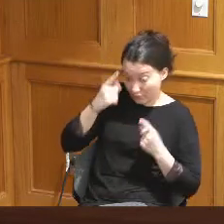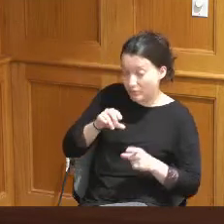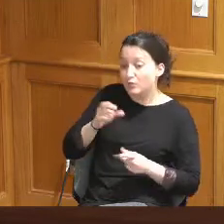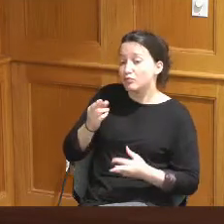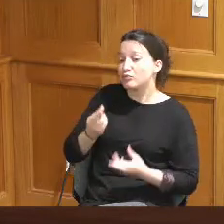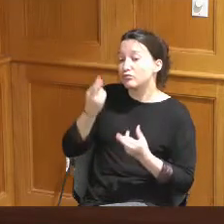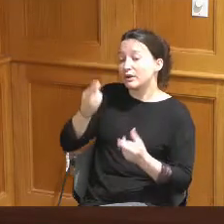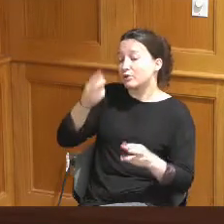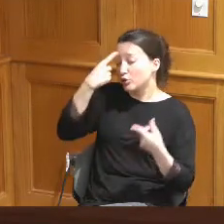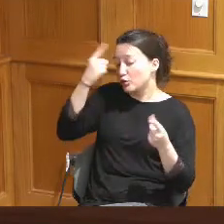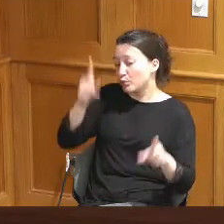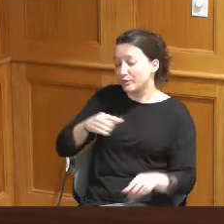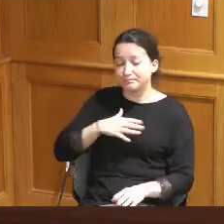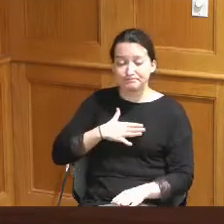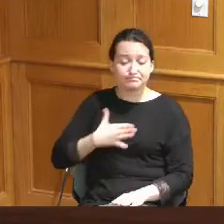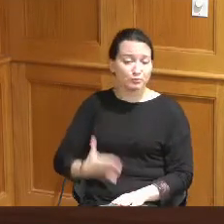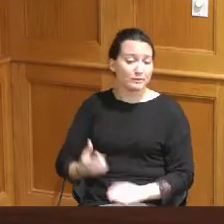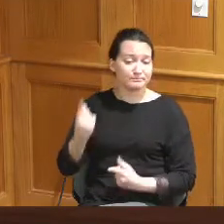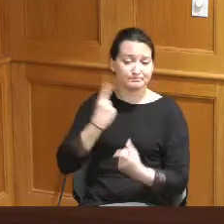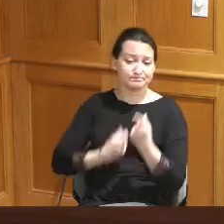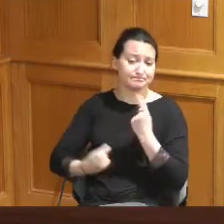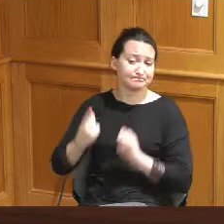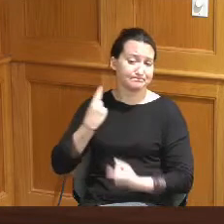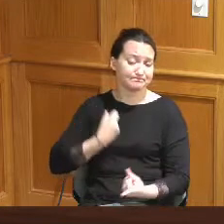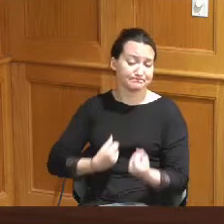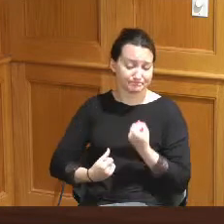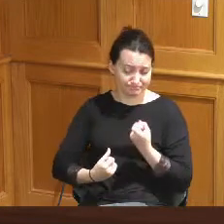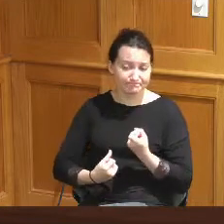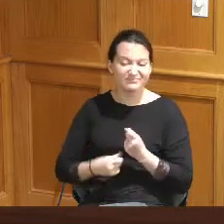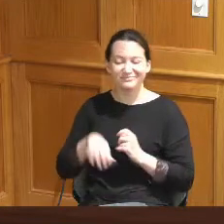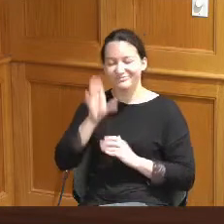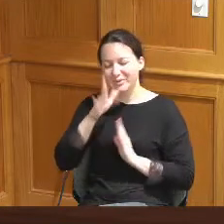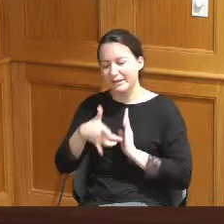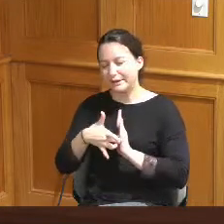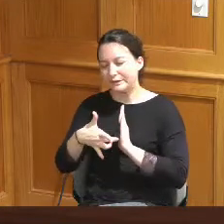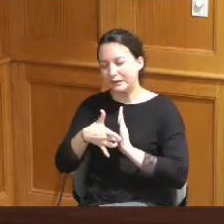of the resolution happy to answer any questions or certainly there's technical folks from MSD who